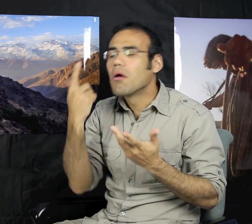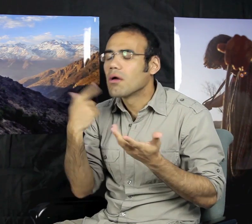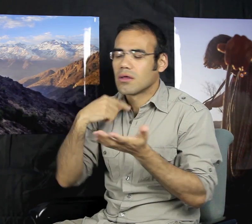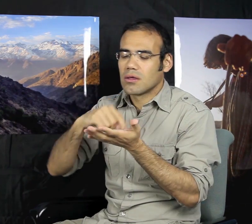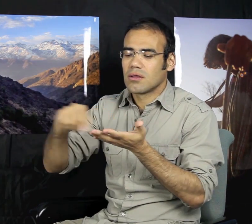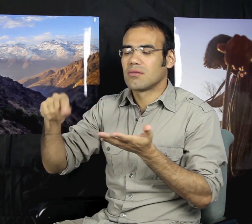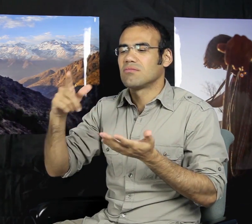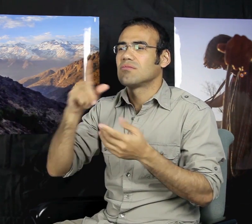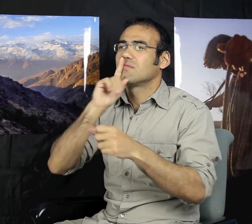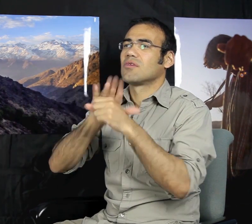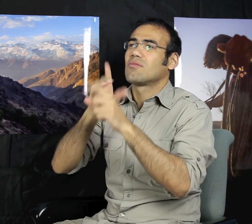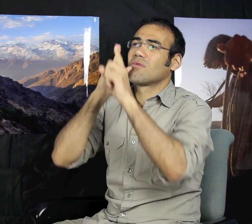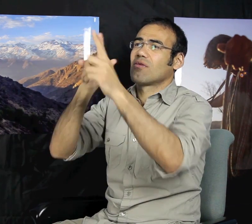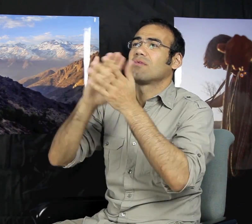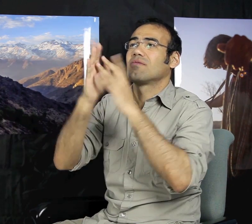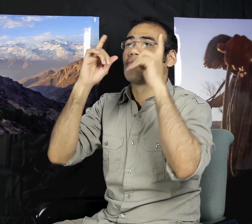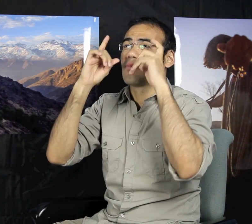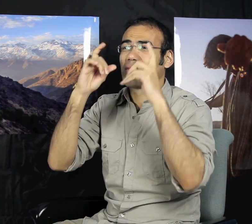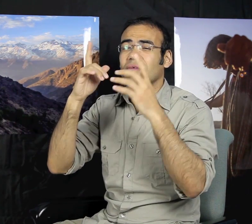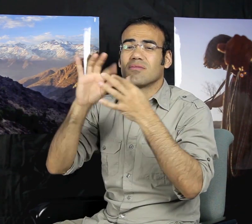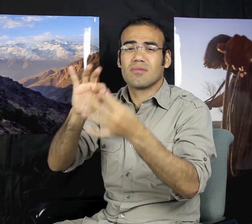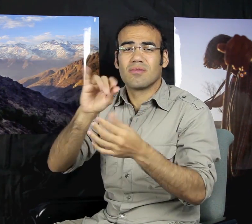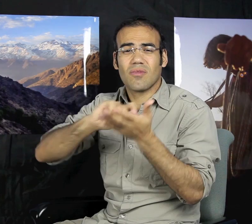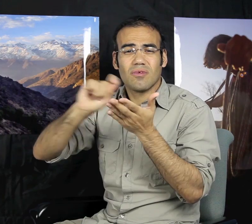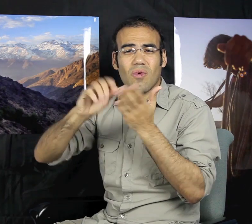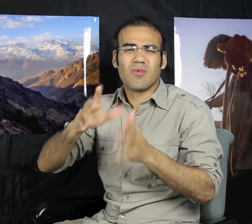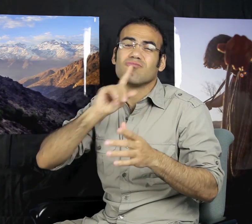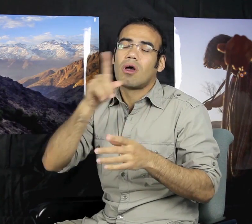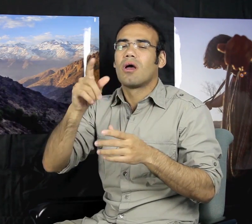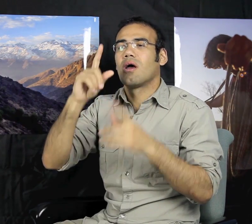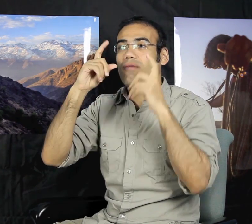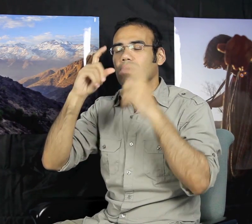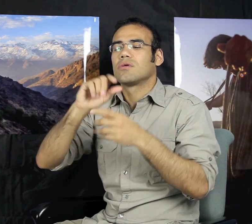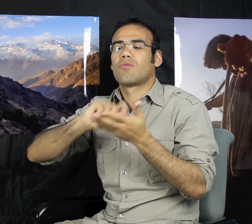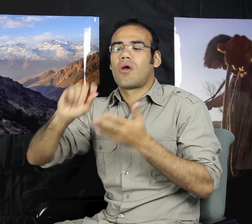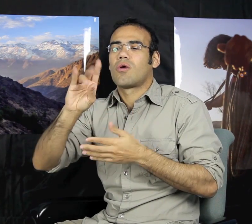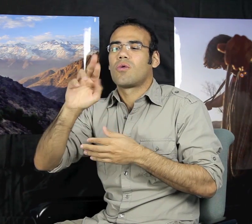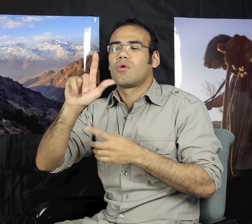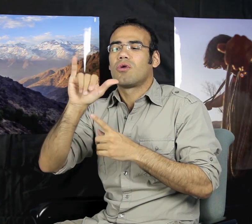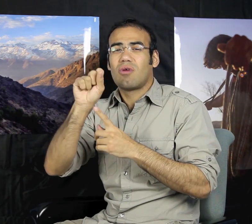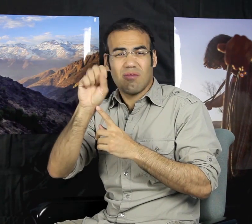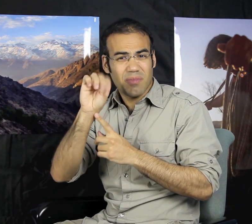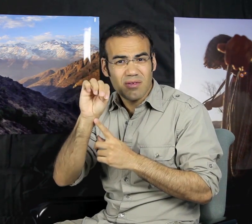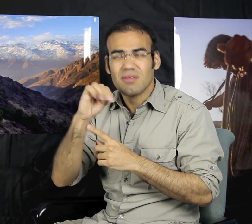I thought long and hard about that and then I wrote down on a piece of paper as a reminder that I wanted to become something like a photojournalism.